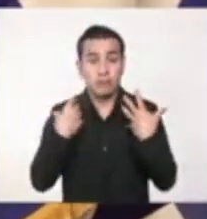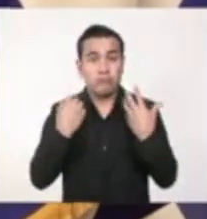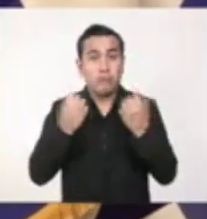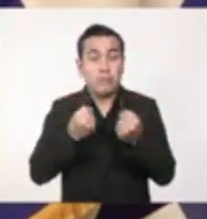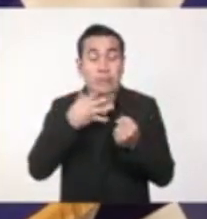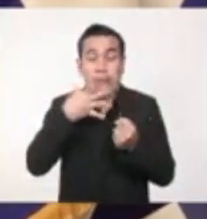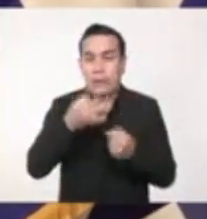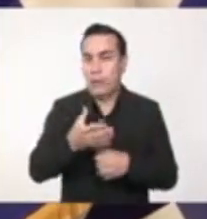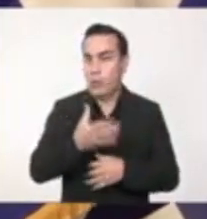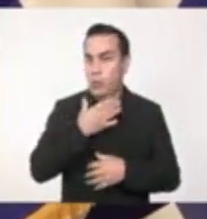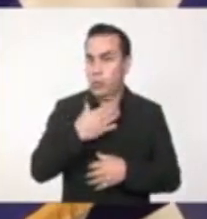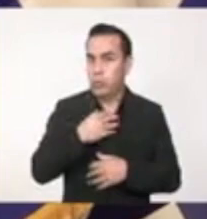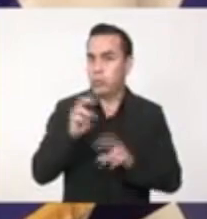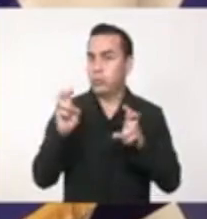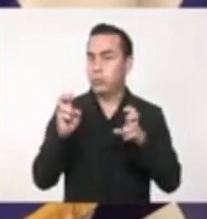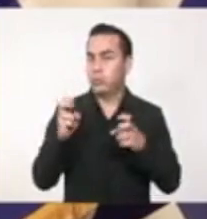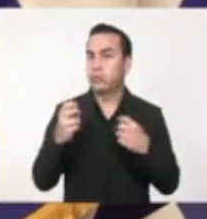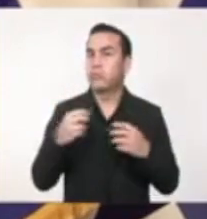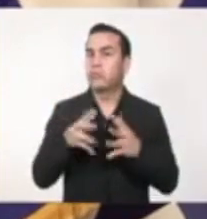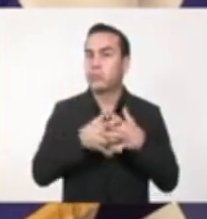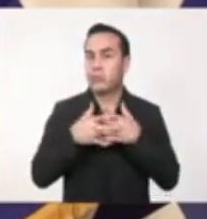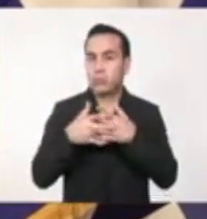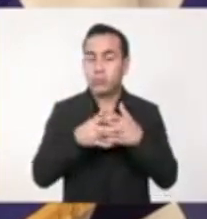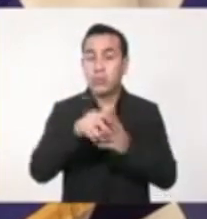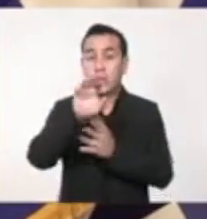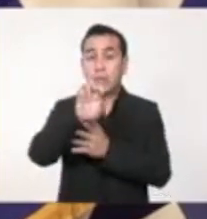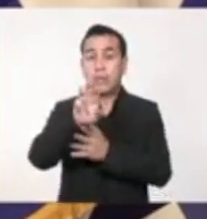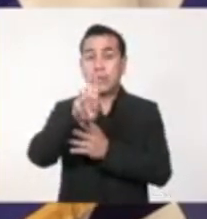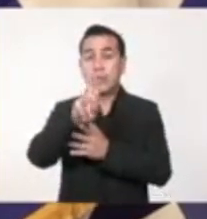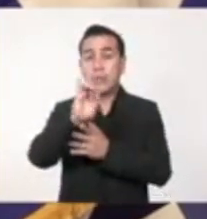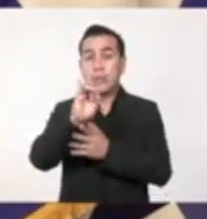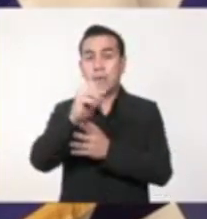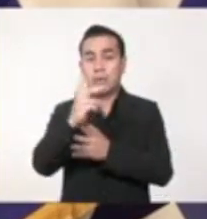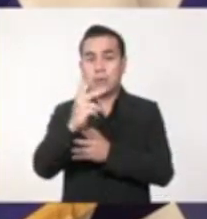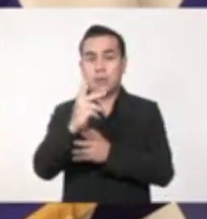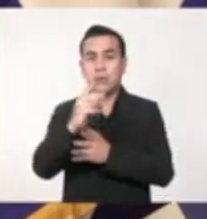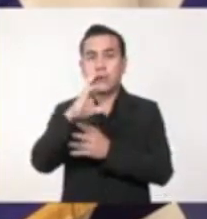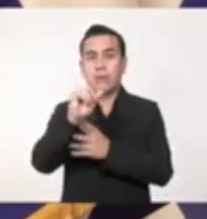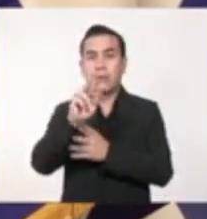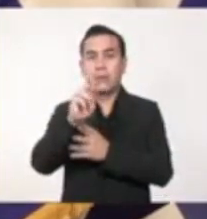United. Eric Cantor was the second, the command in in the